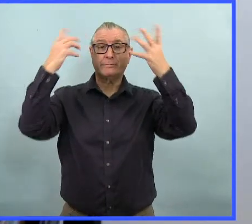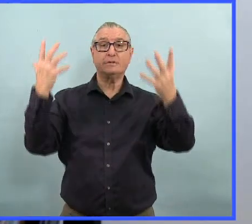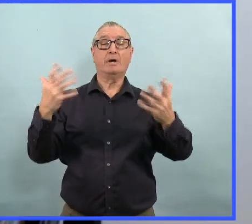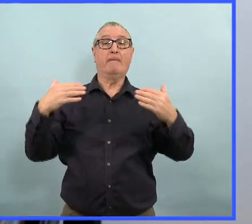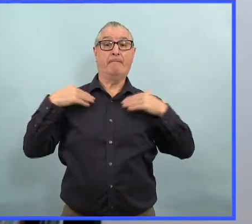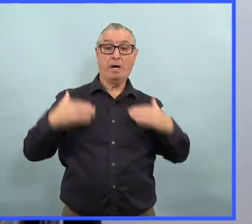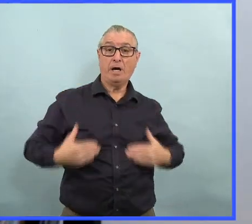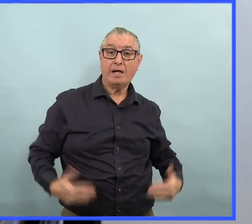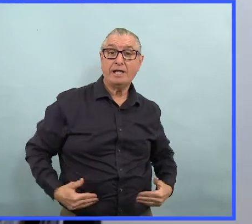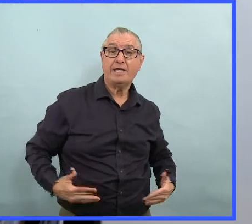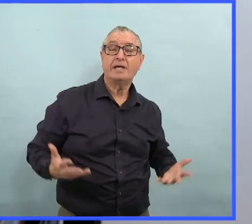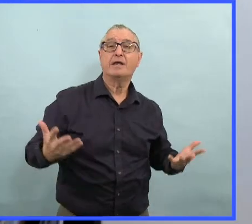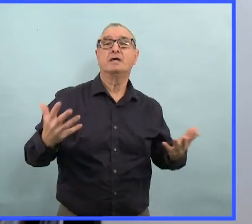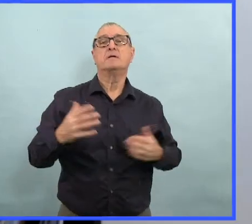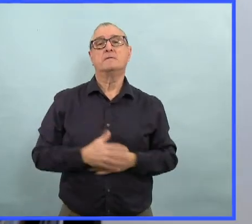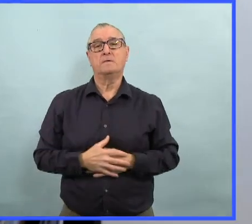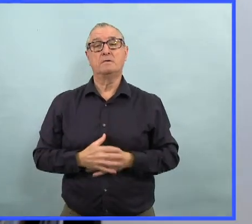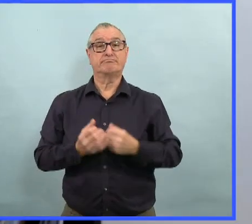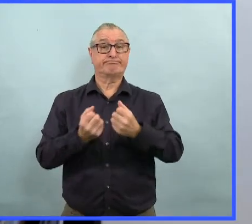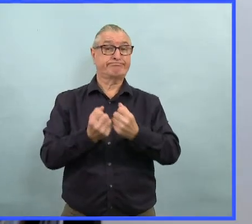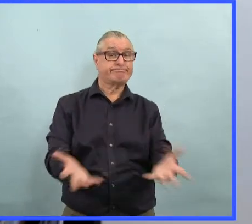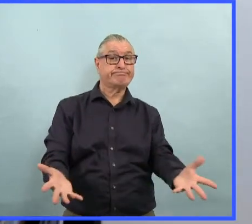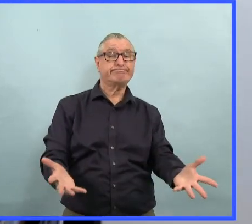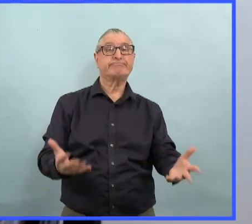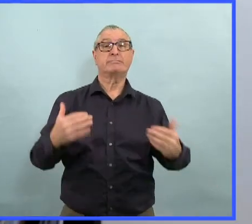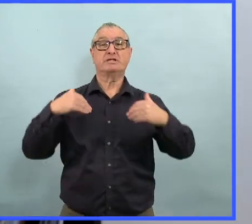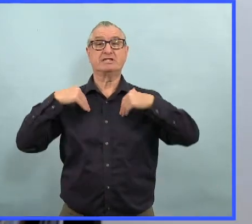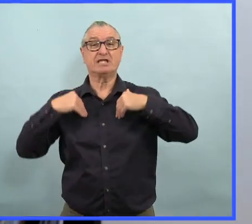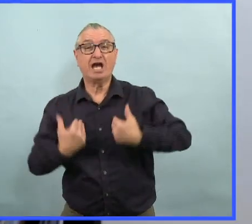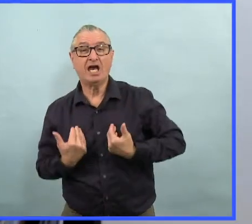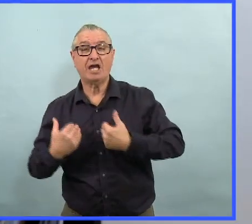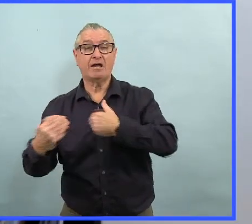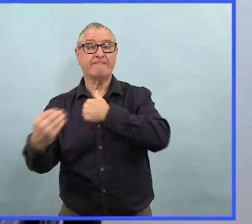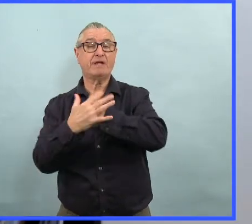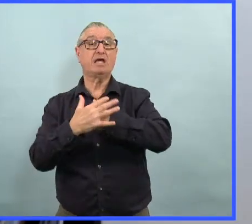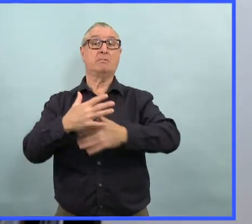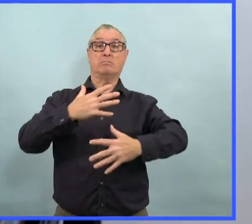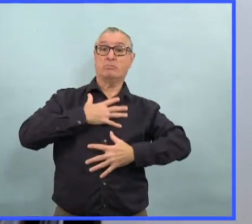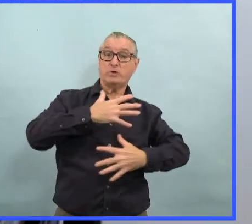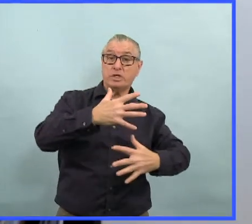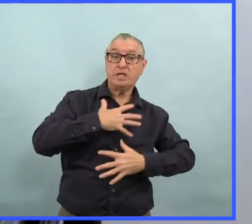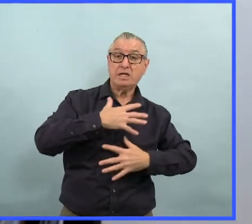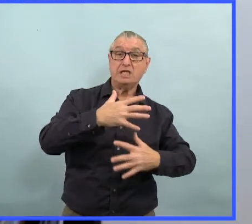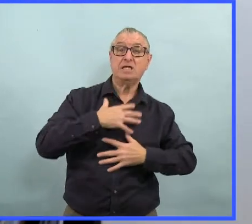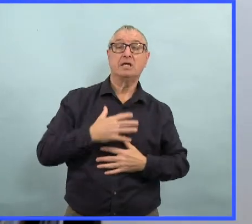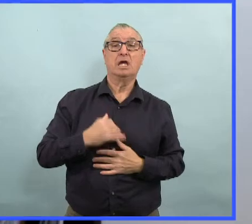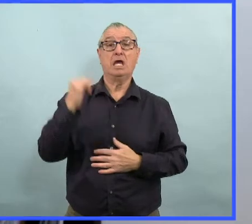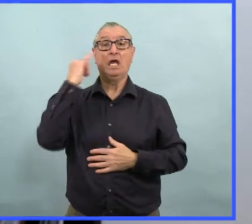might impact the risks of long covet if someone was infected after being vaccinated this